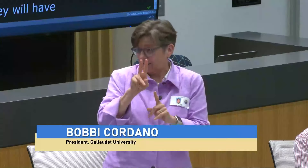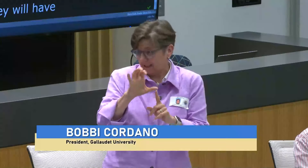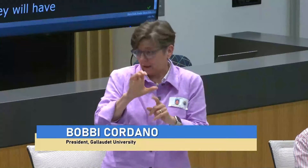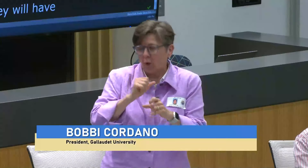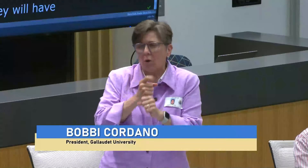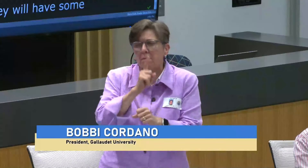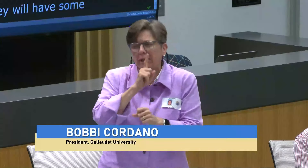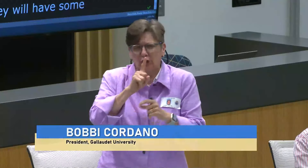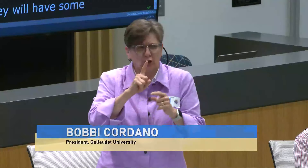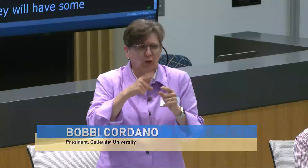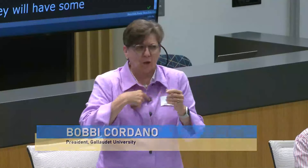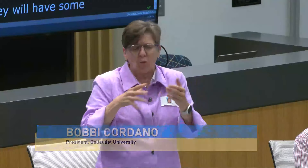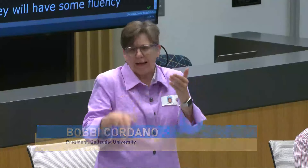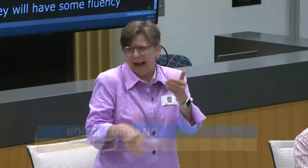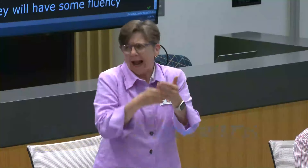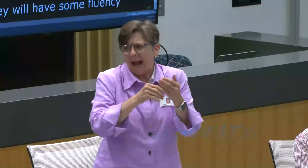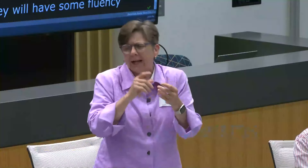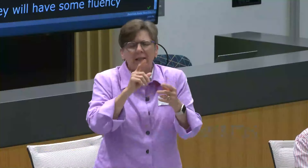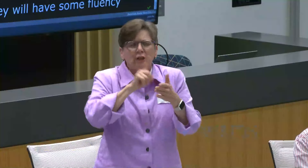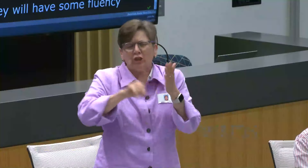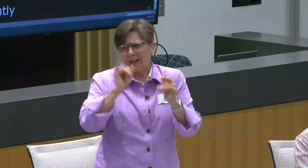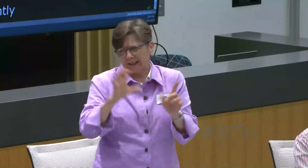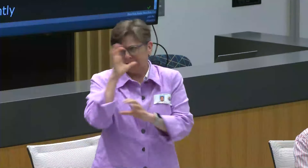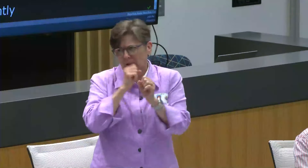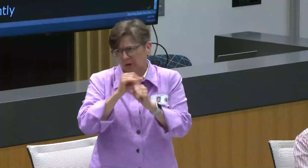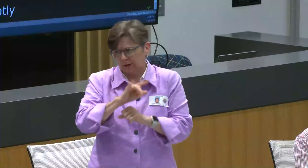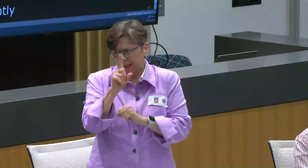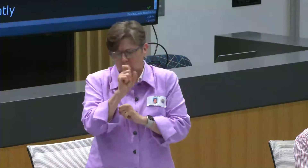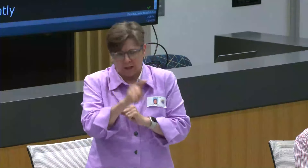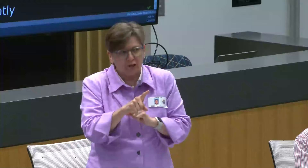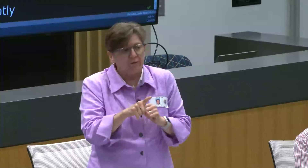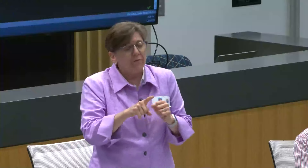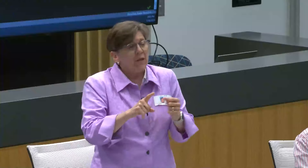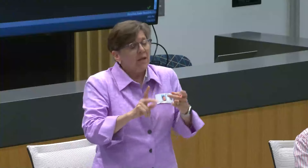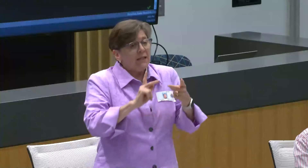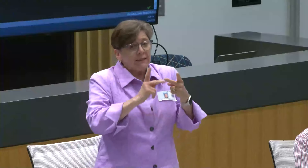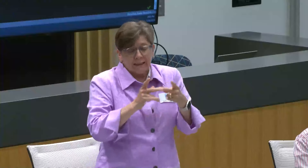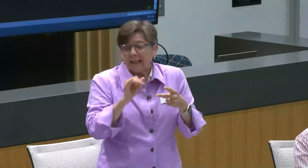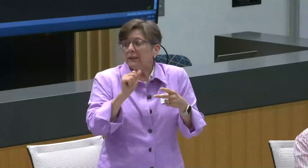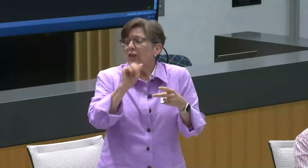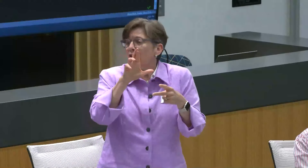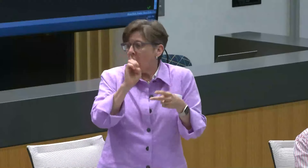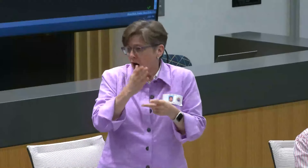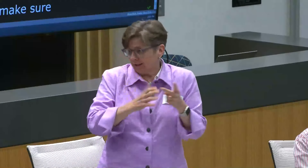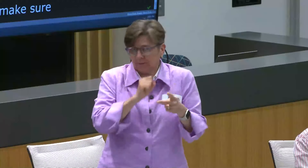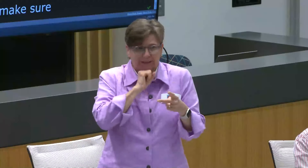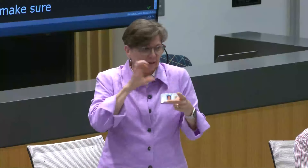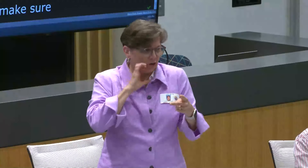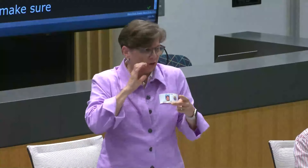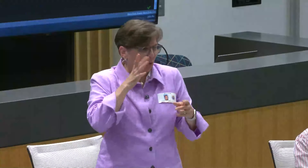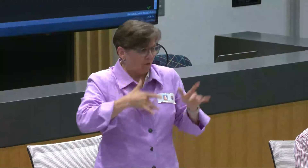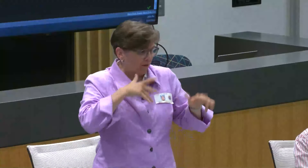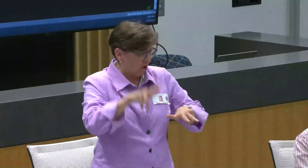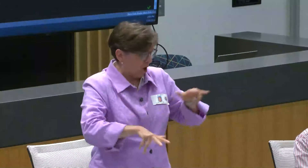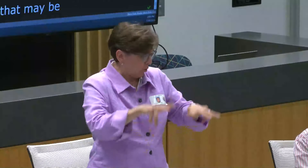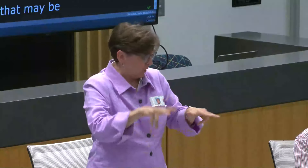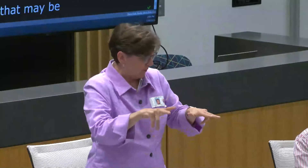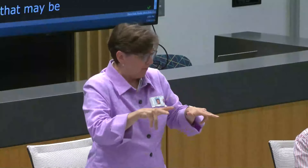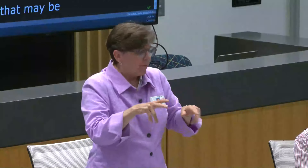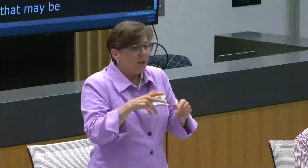I MEAN, IF YOU LOOK AT MANY OF OUR SENIOR CITIZENS WHO ARE DEAF, CHANCES ARE VERY LIKELY THAT THEY WILL HAVE SOME FLUENCY AT LEAST